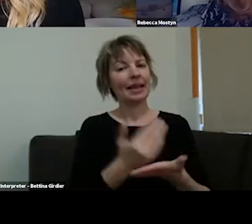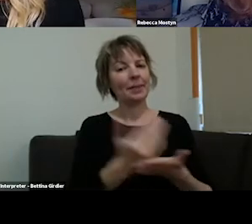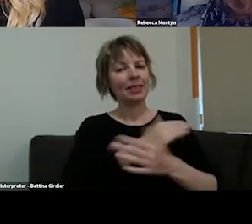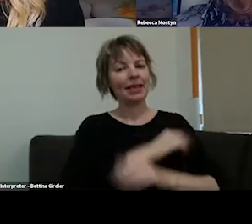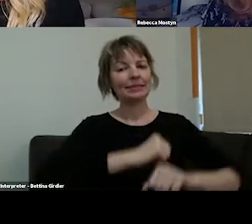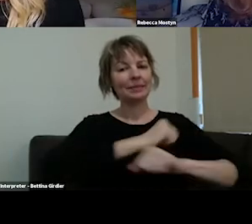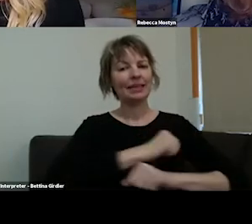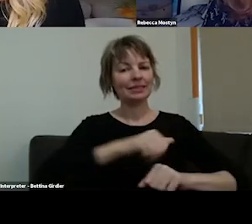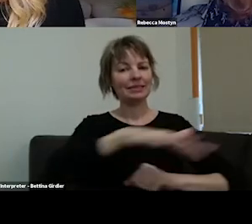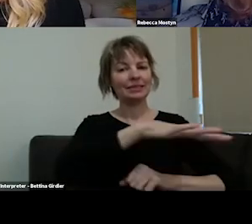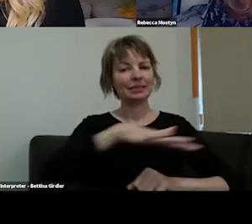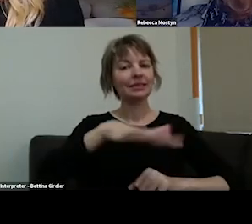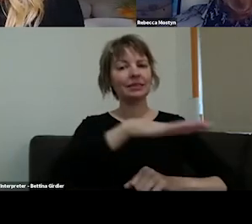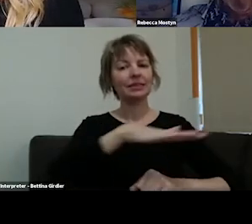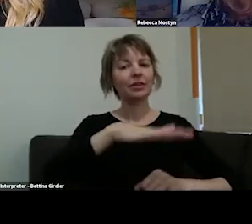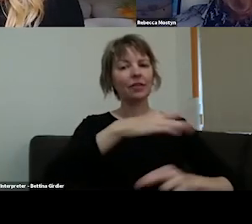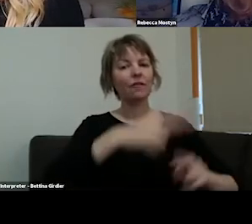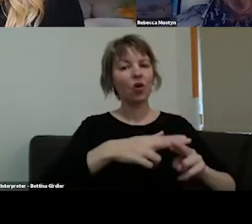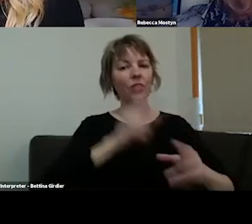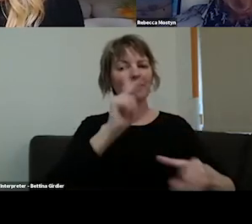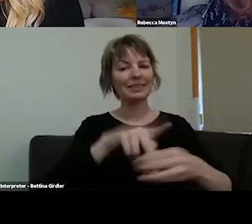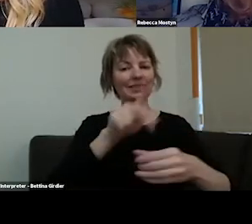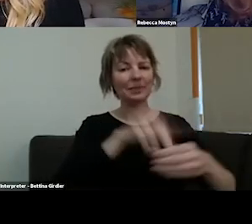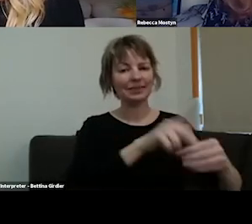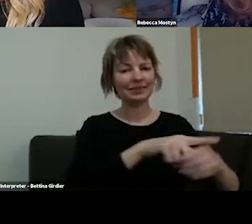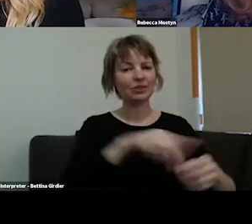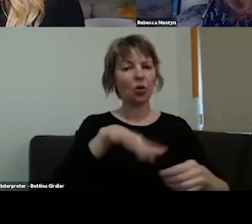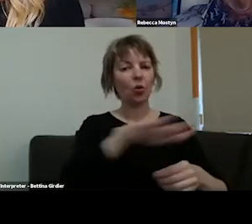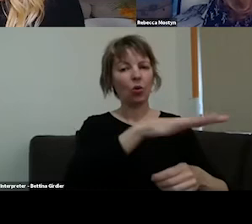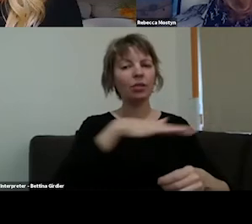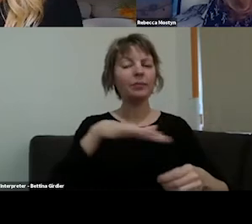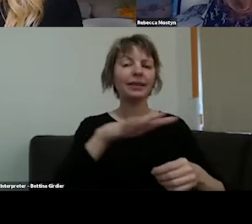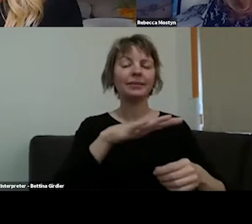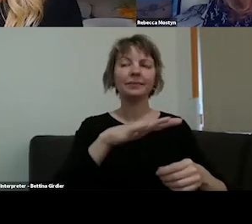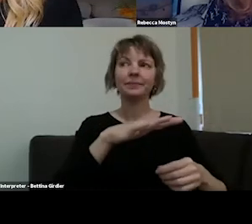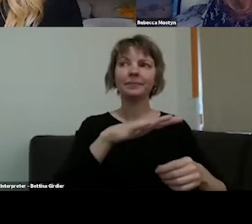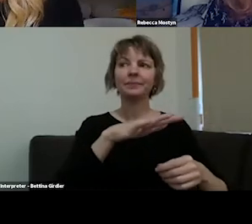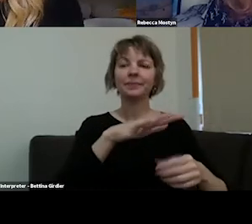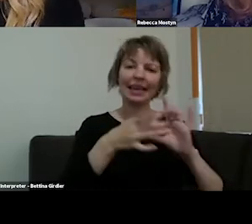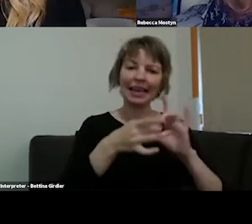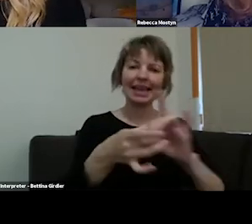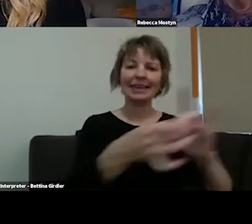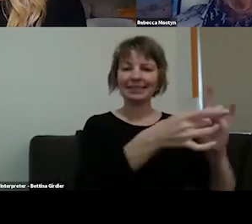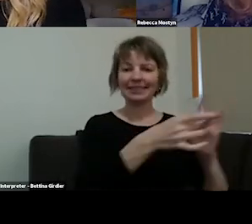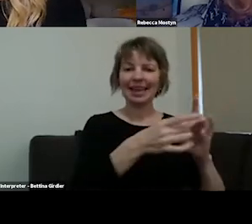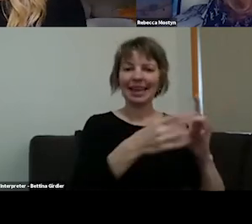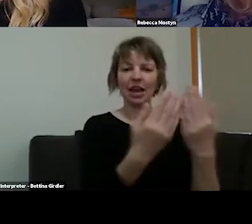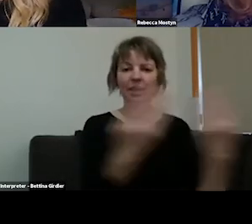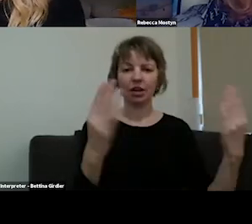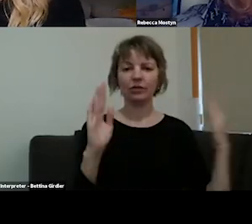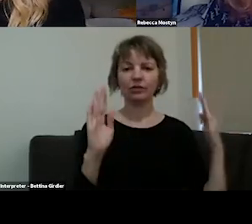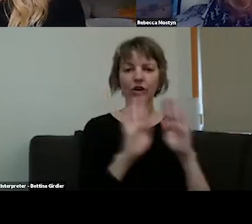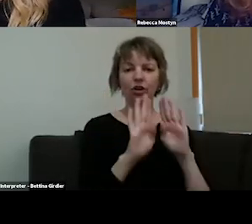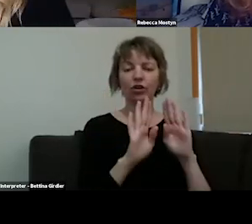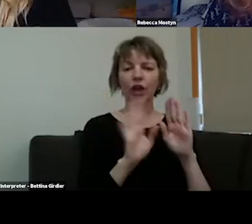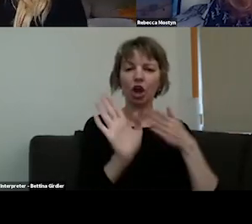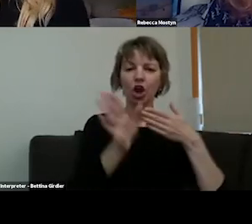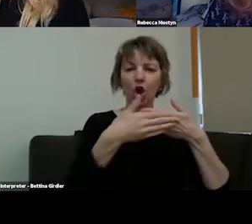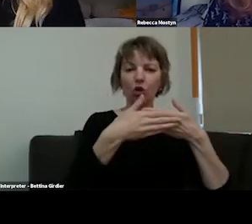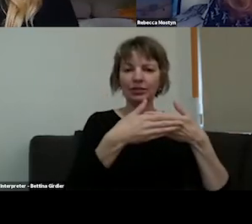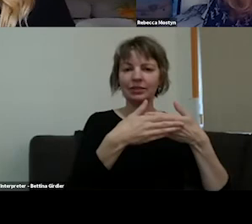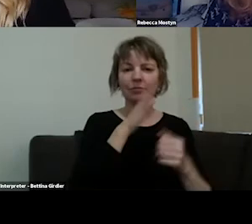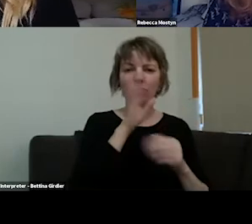to be connected in that sort of closed setting to be able to move to